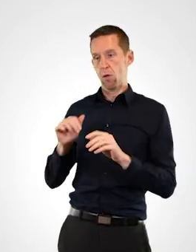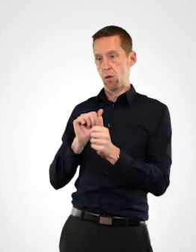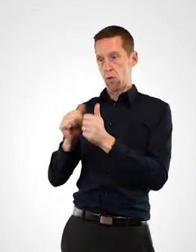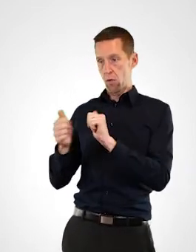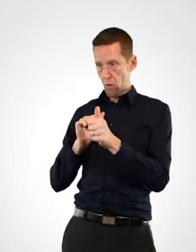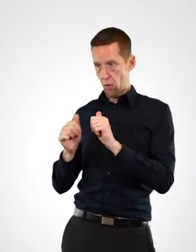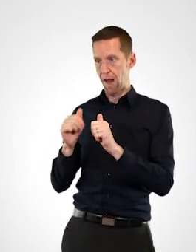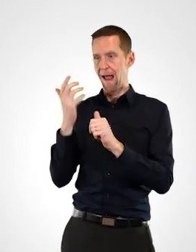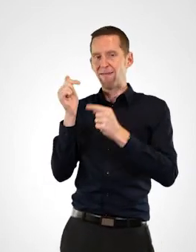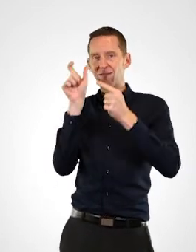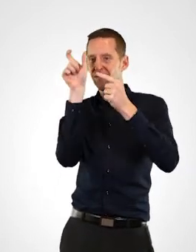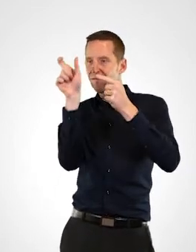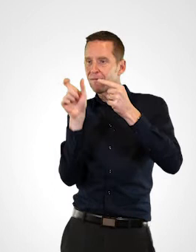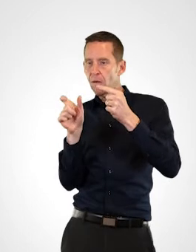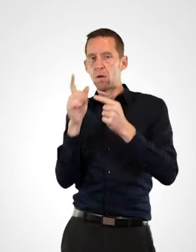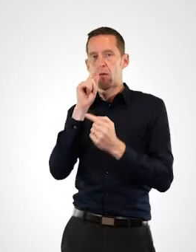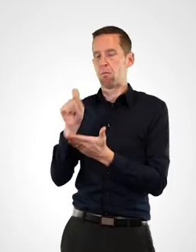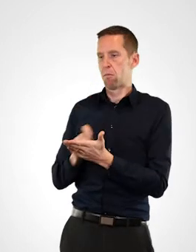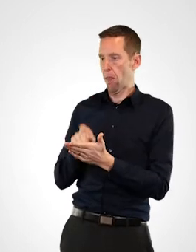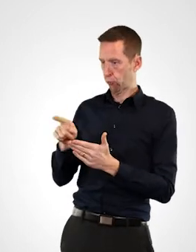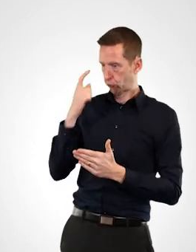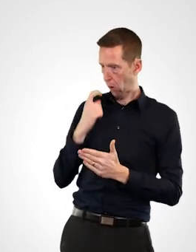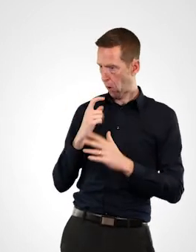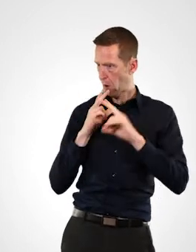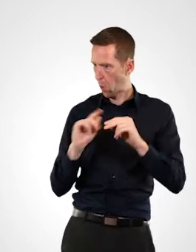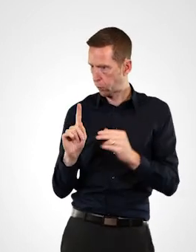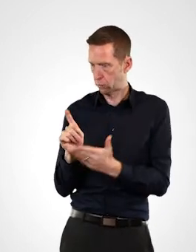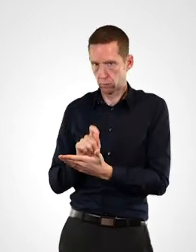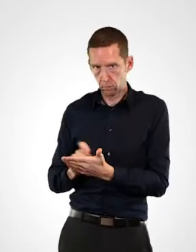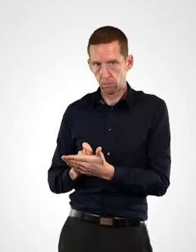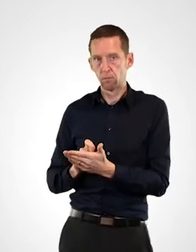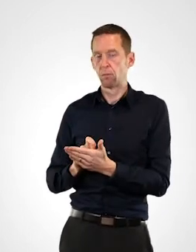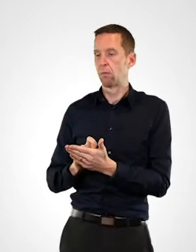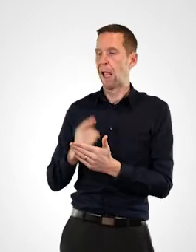transcribed on those lines and then a child can have a second chance